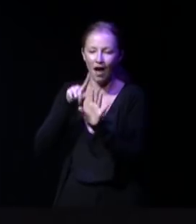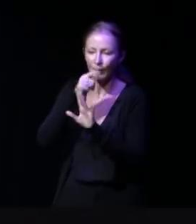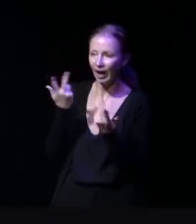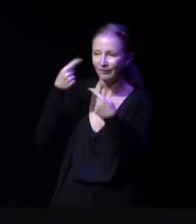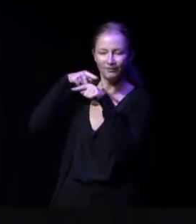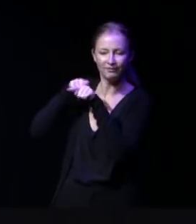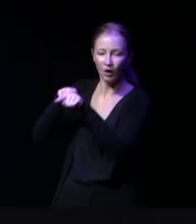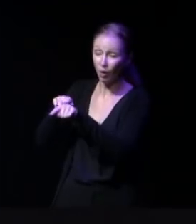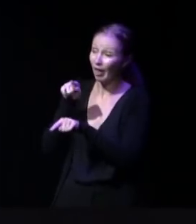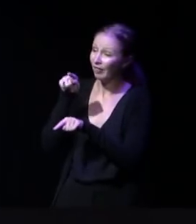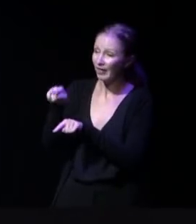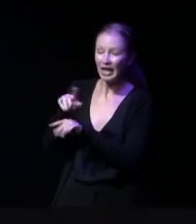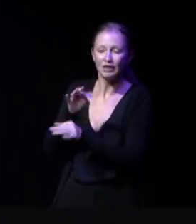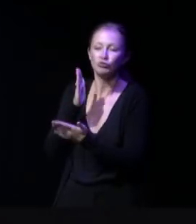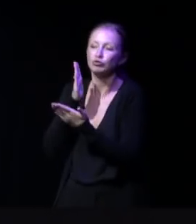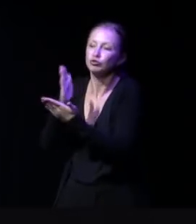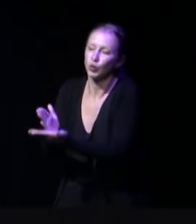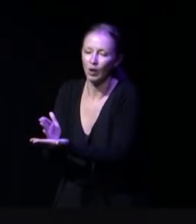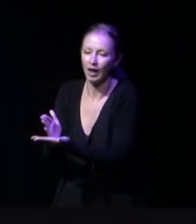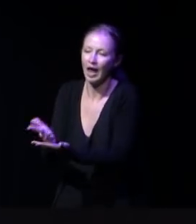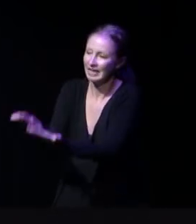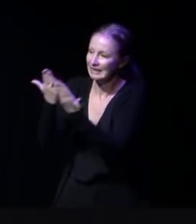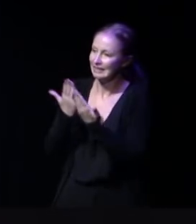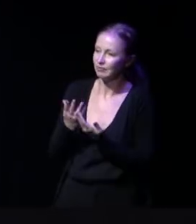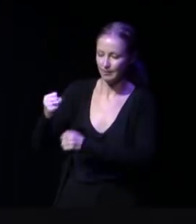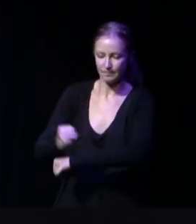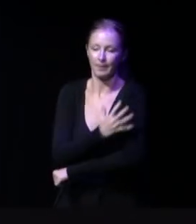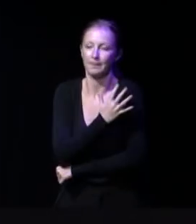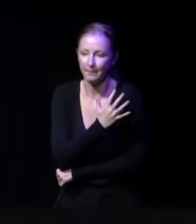that which truly brings arousal, finally.